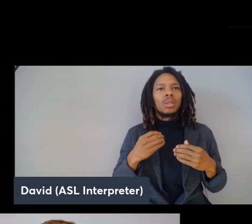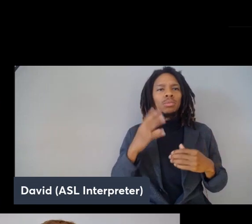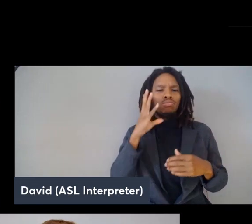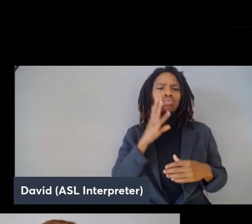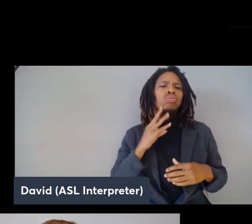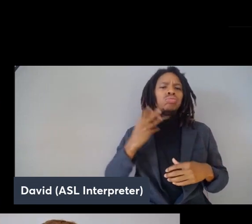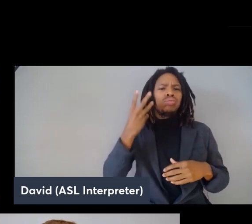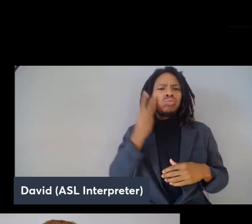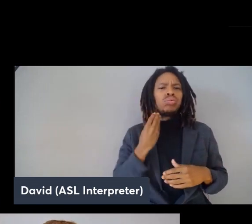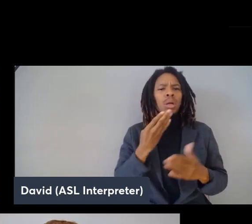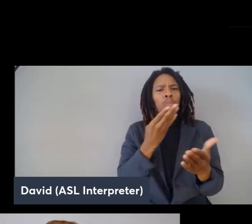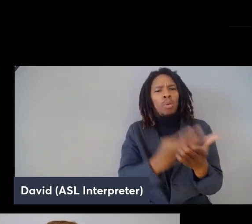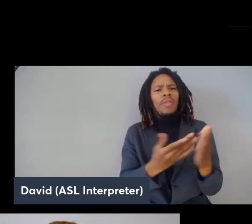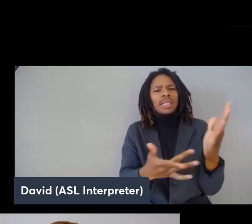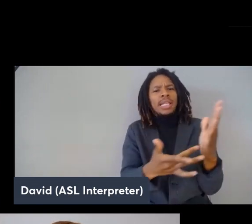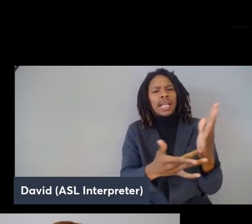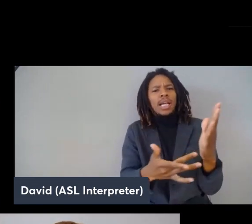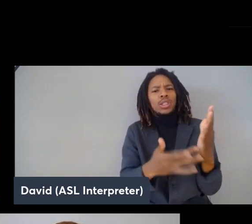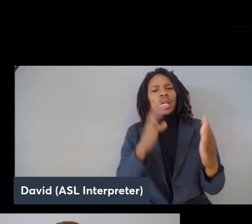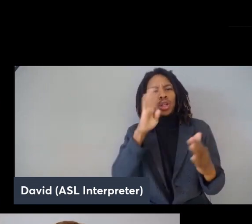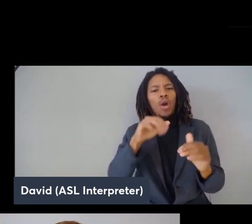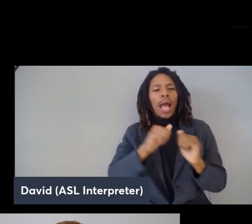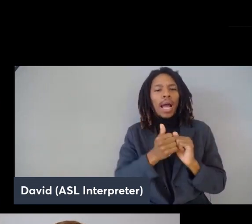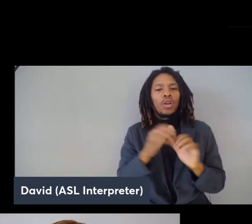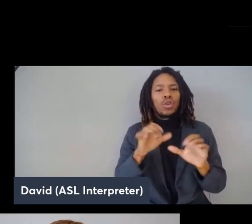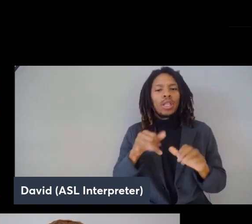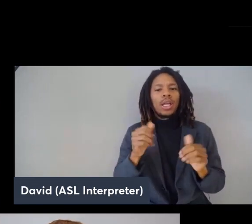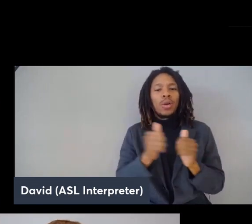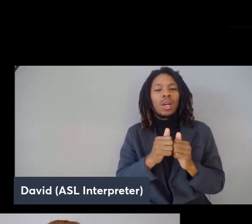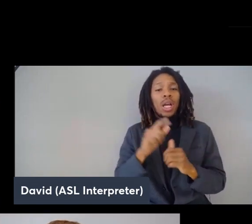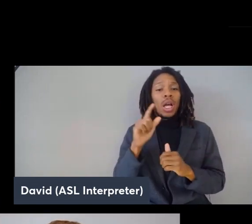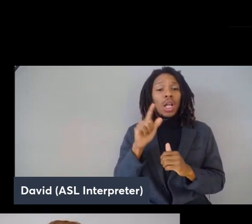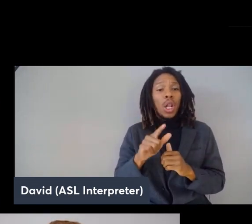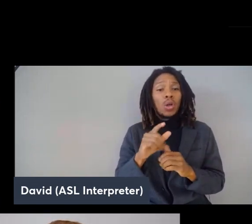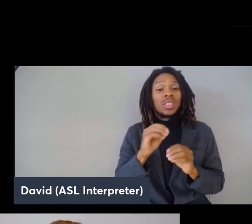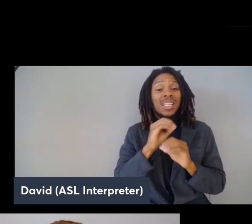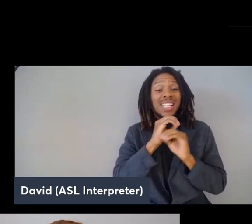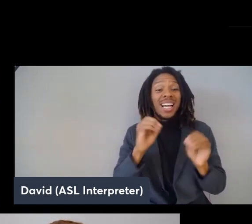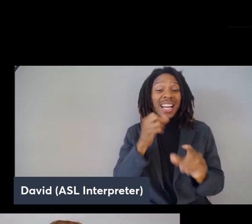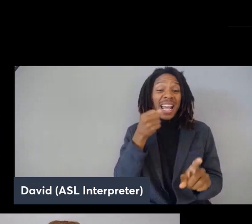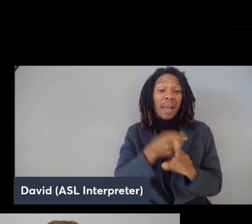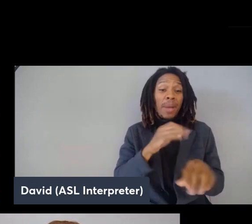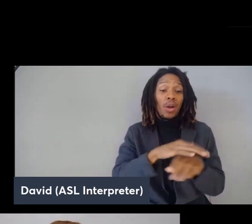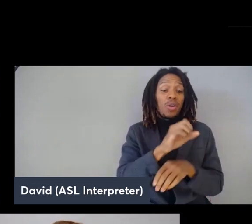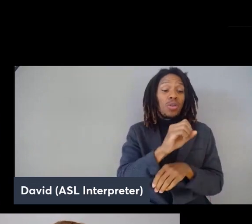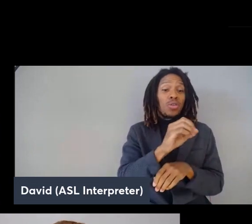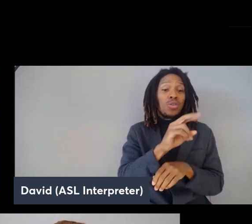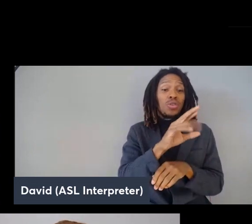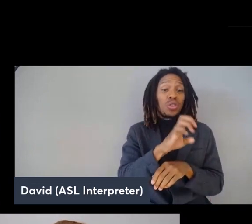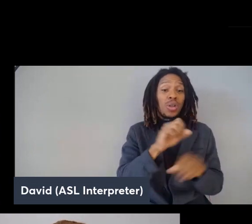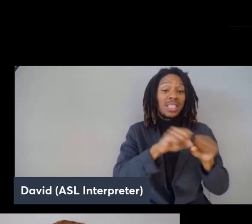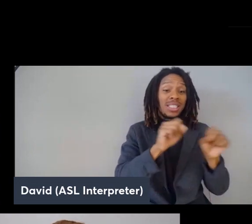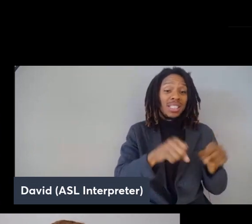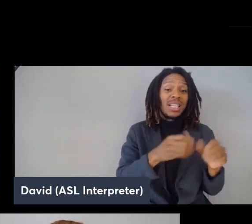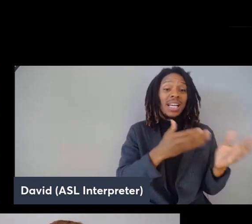to know how to do that with low to no impact on the source systems, deliver the data really efficiently,